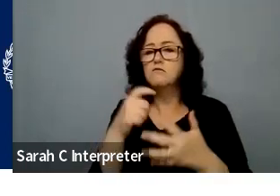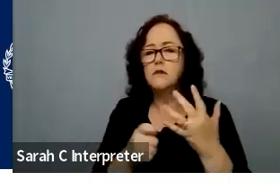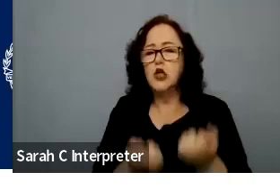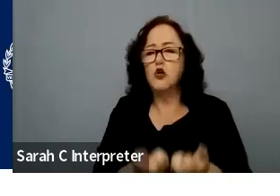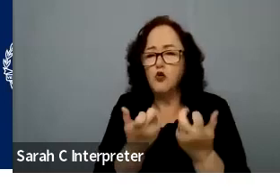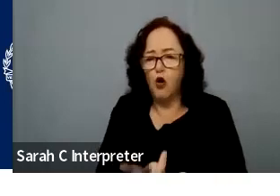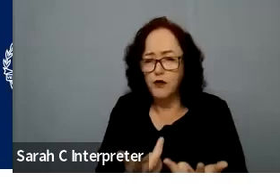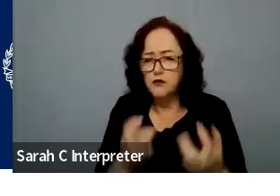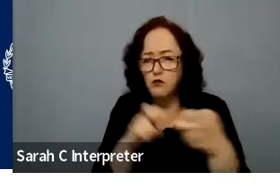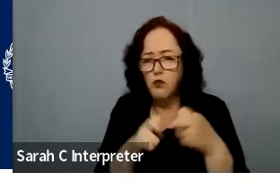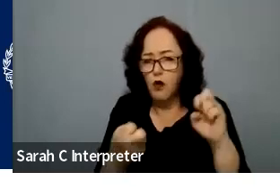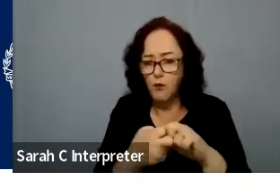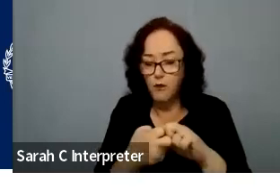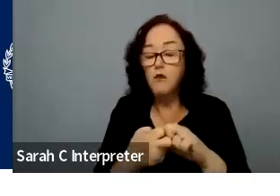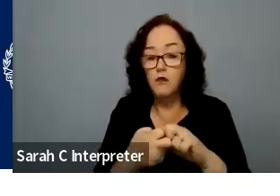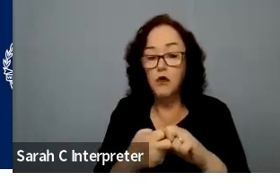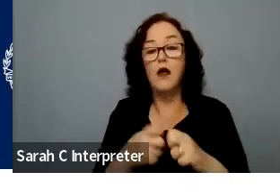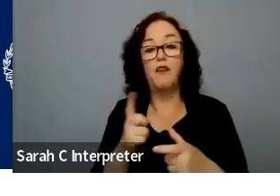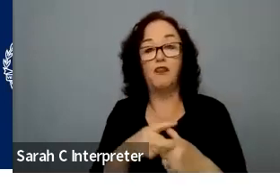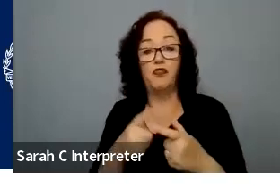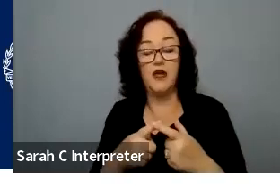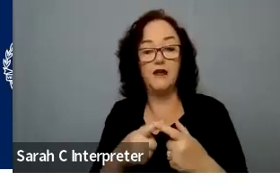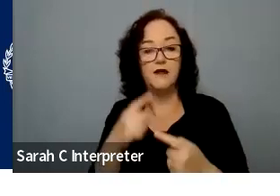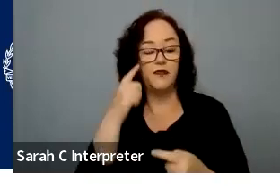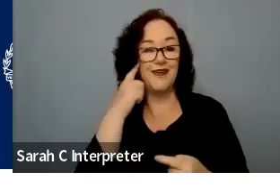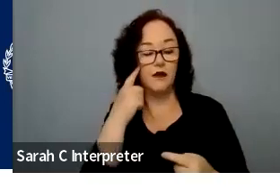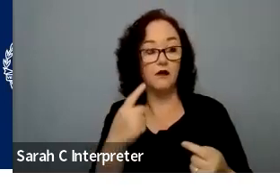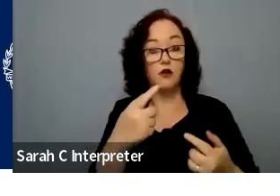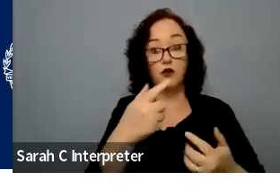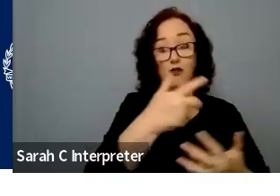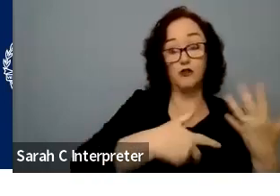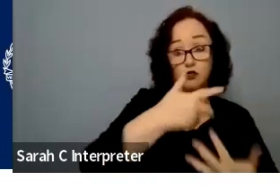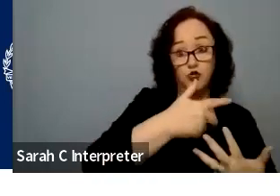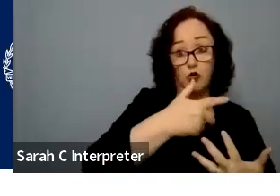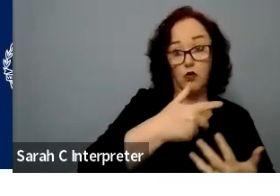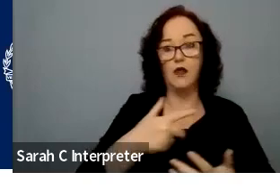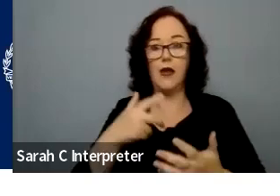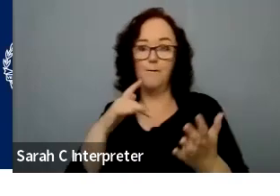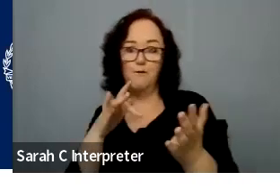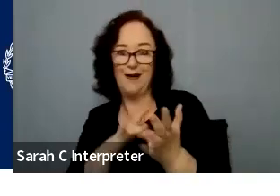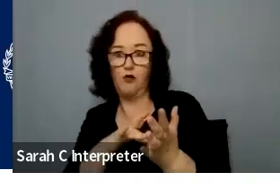to consider how the social versus medical model may have a role in what transpired. So that was